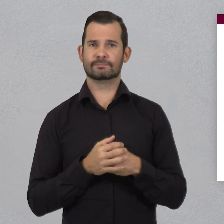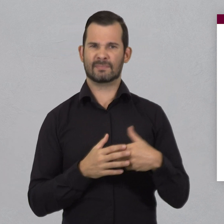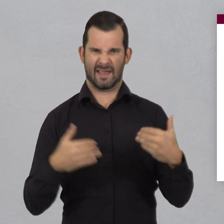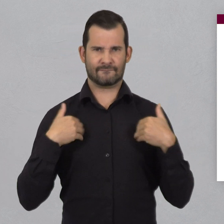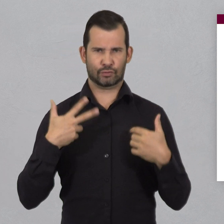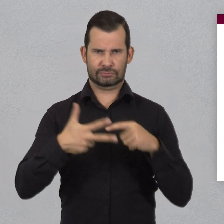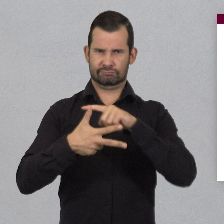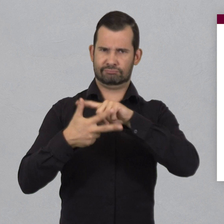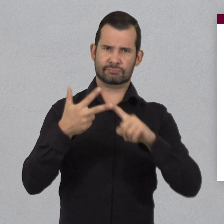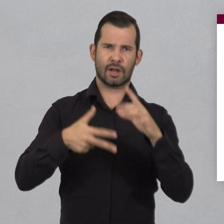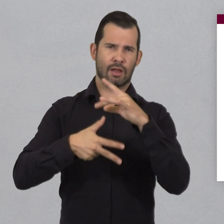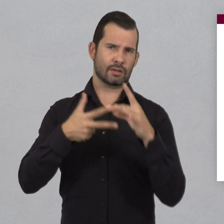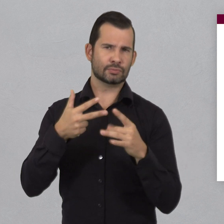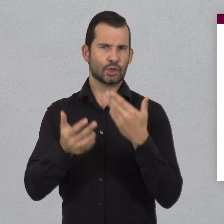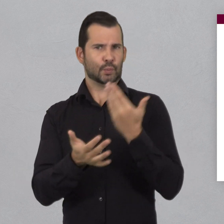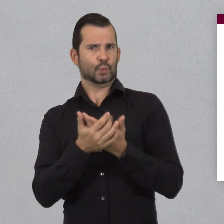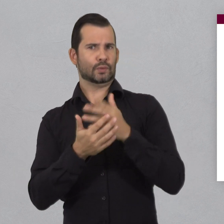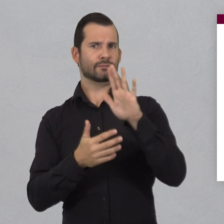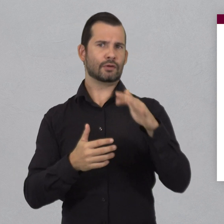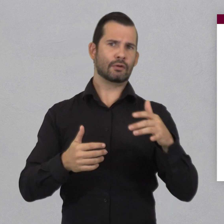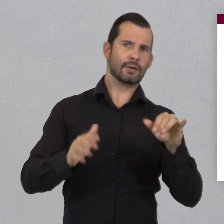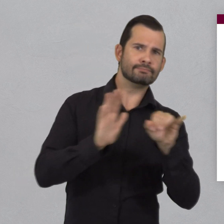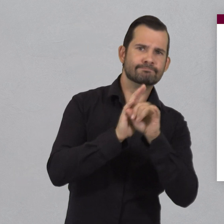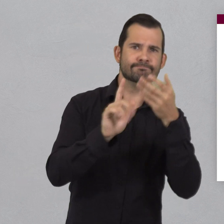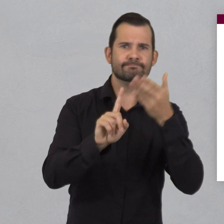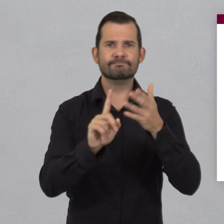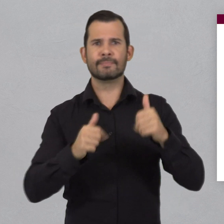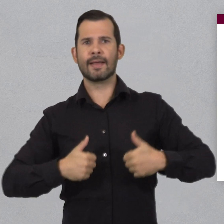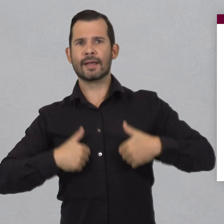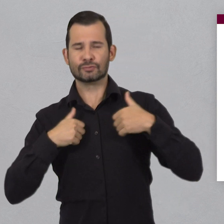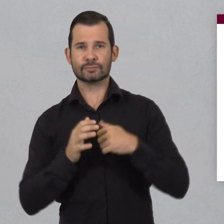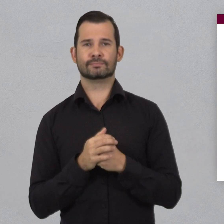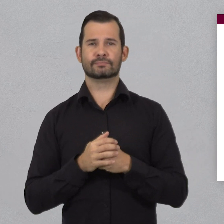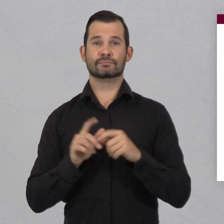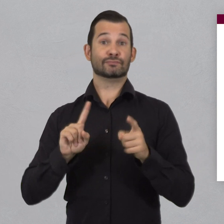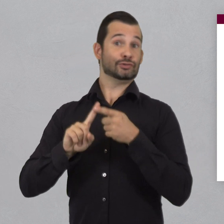You have three options to prove your identity and address: